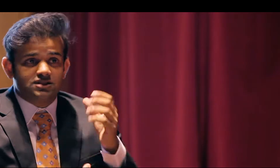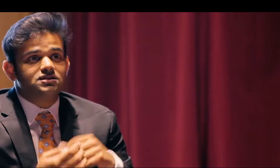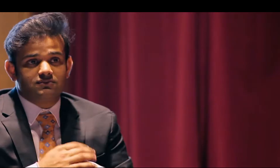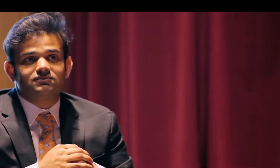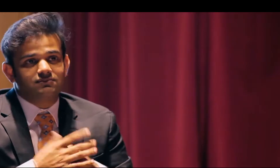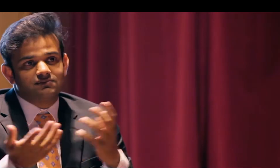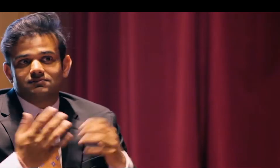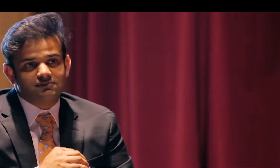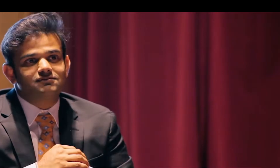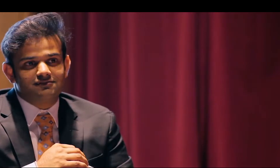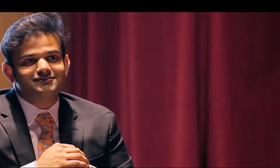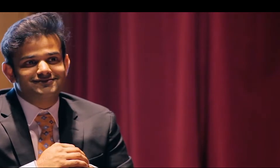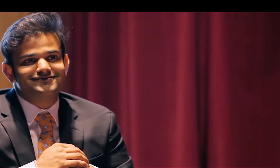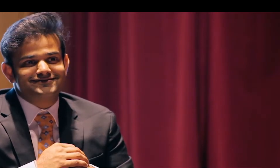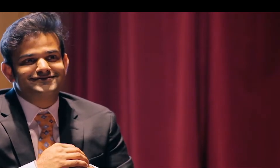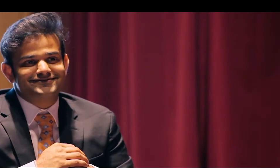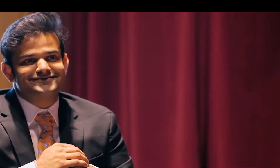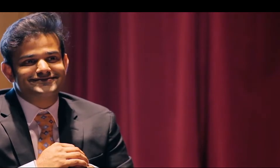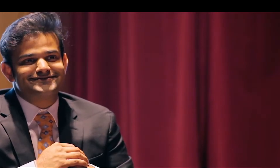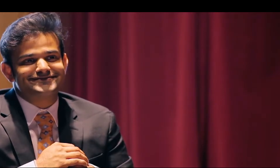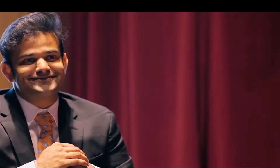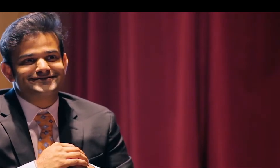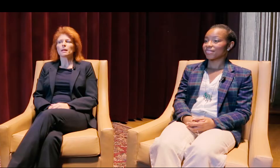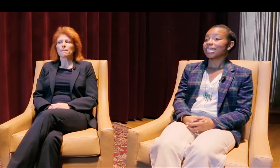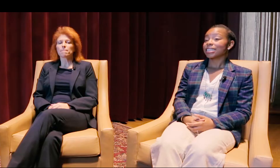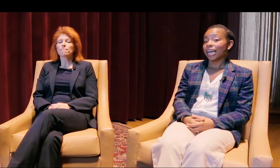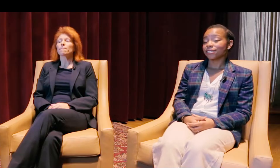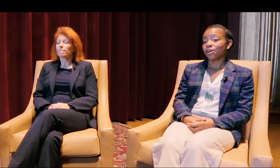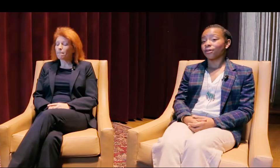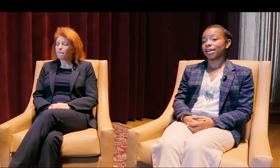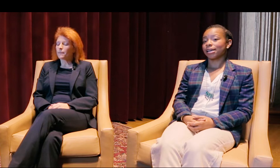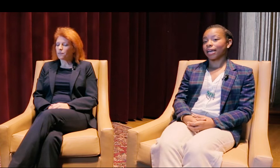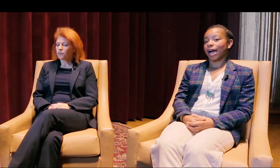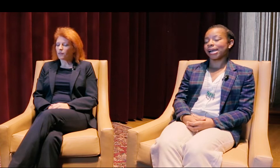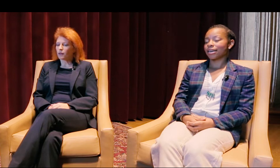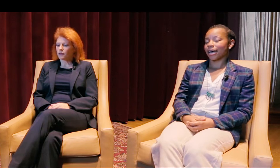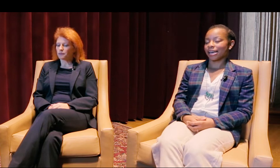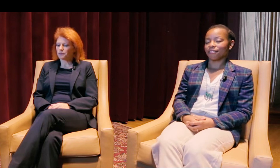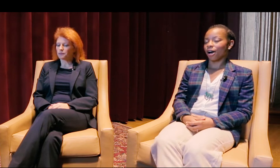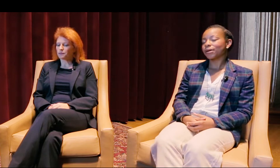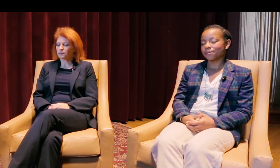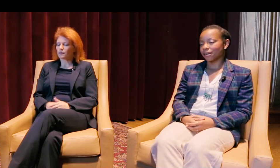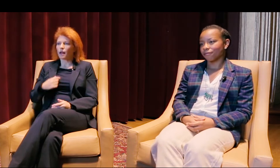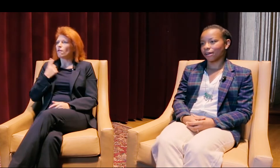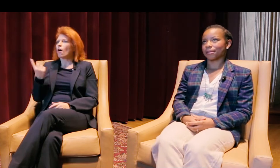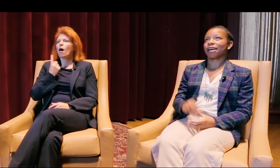[Vai] Professional and business as well, other interests, other things your involved in? Yeah, so, I have always been,